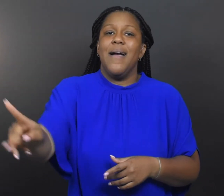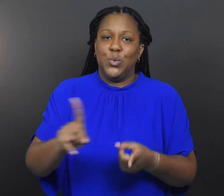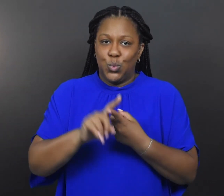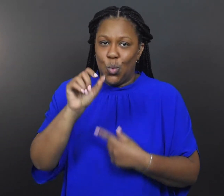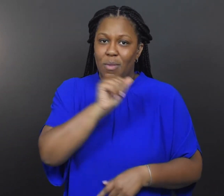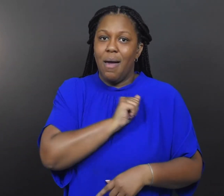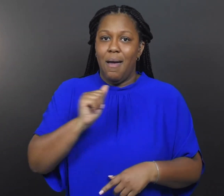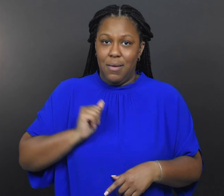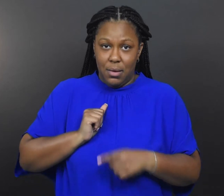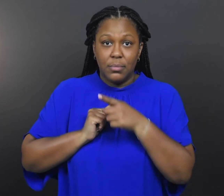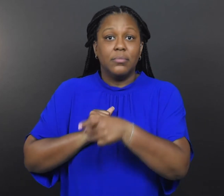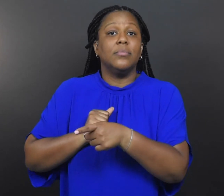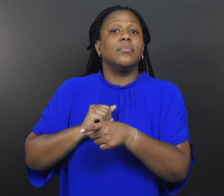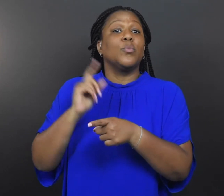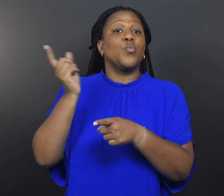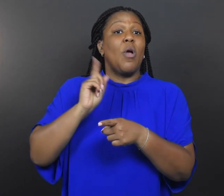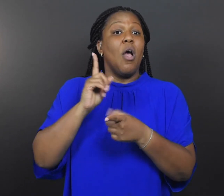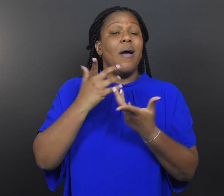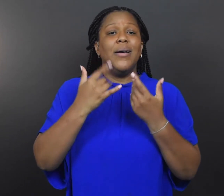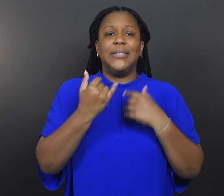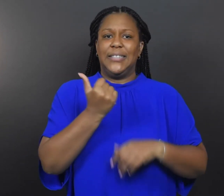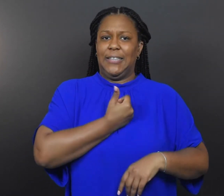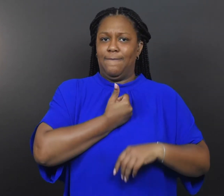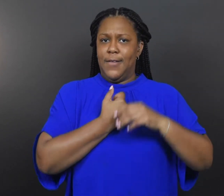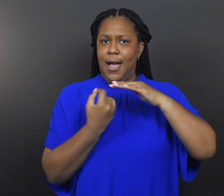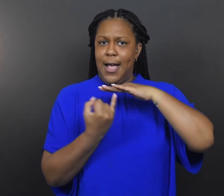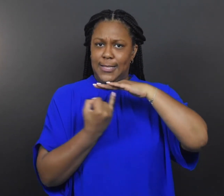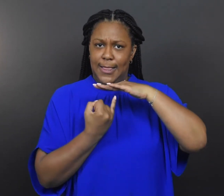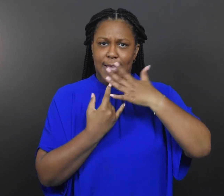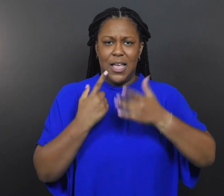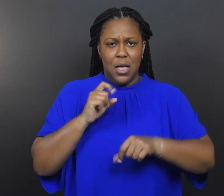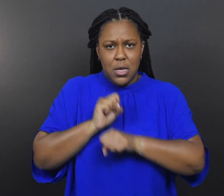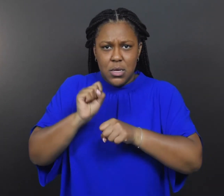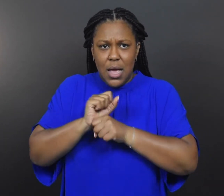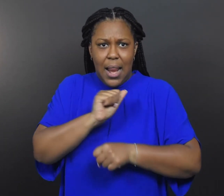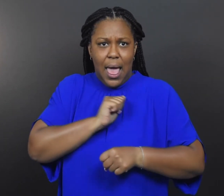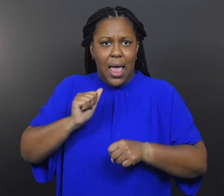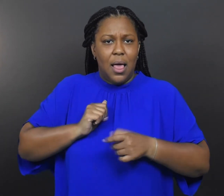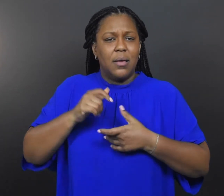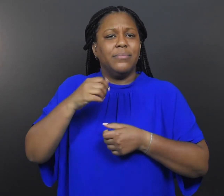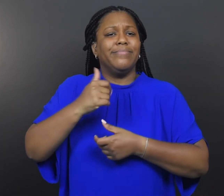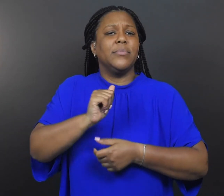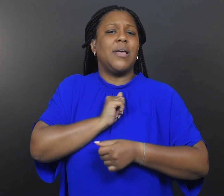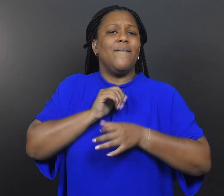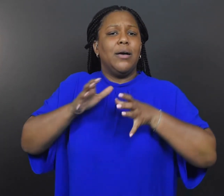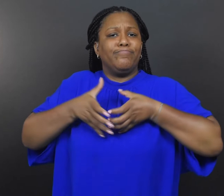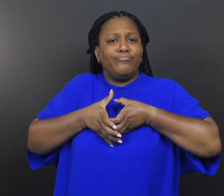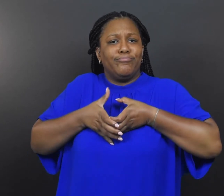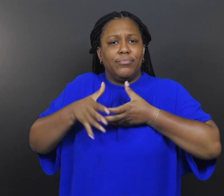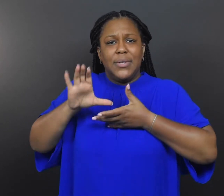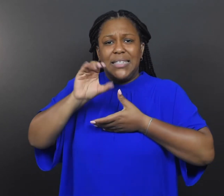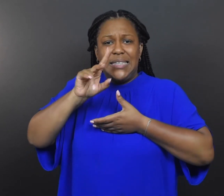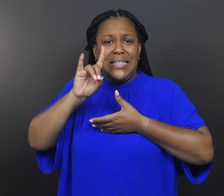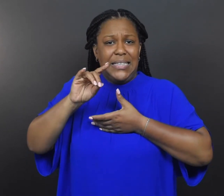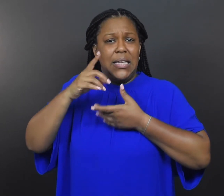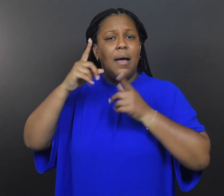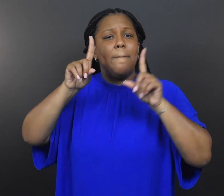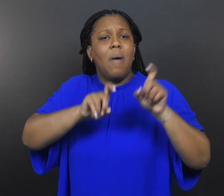She returned to Atlanta, where, after self-isolating, she worked in Atlanta-area counties on a CDC